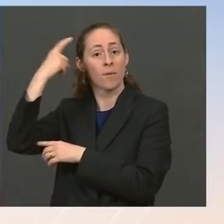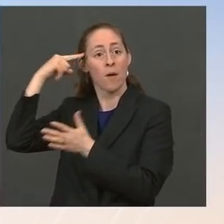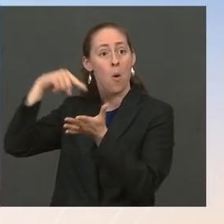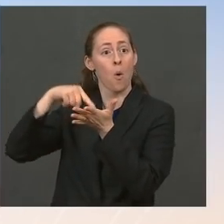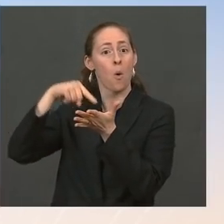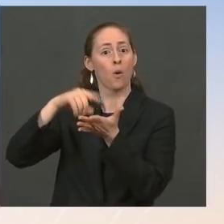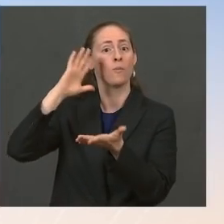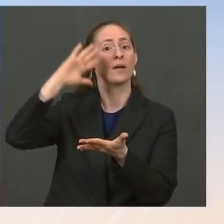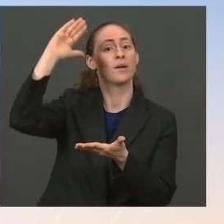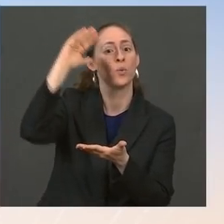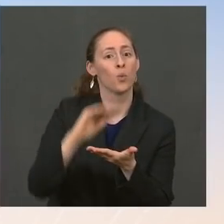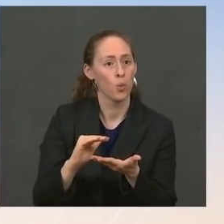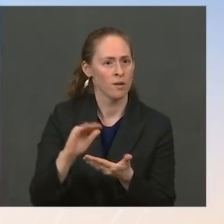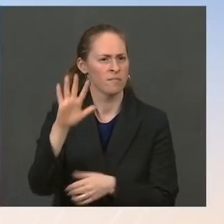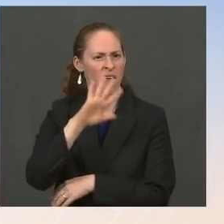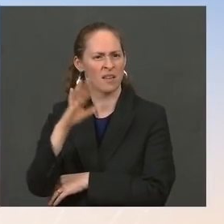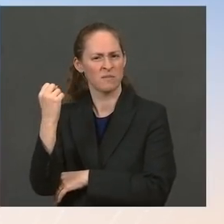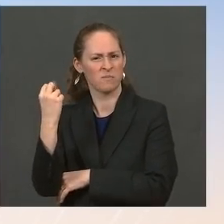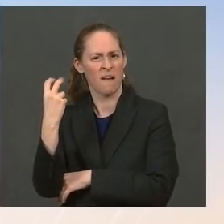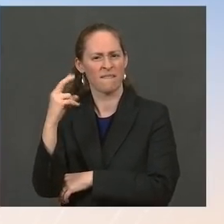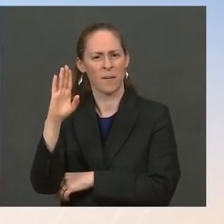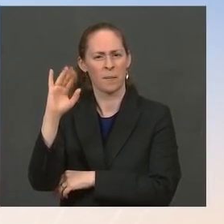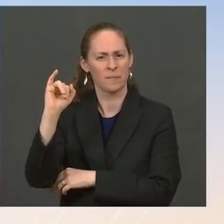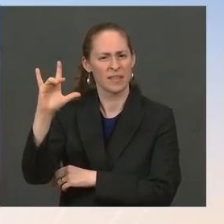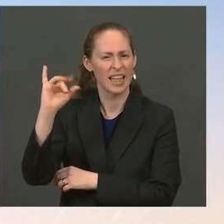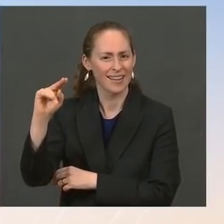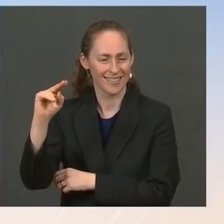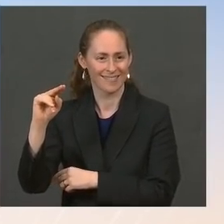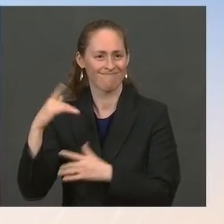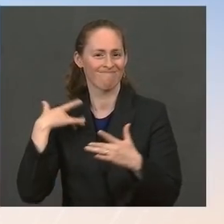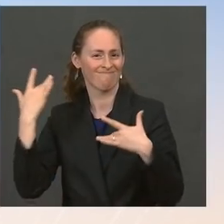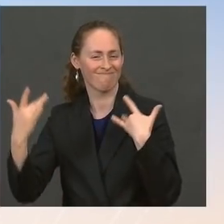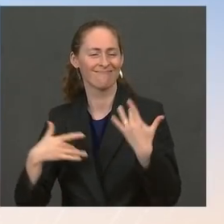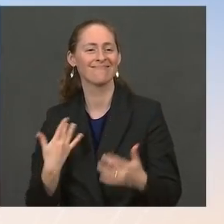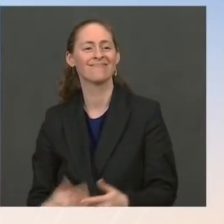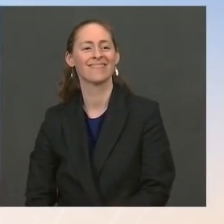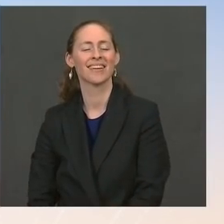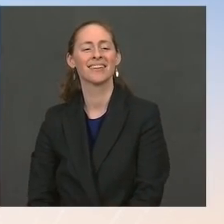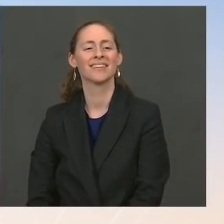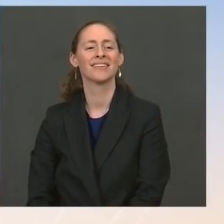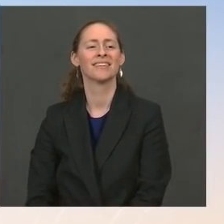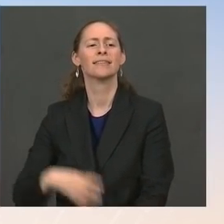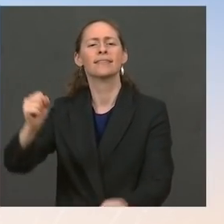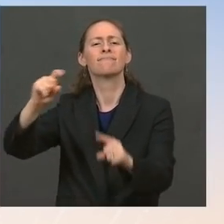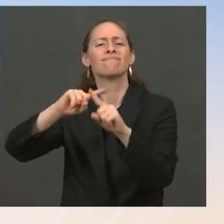from leading rating agencies like Fitch Moo- -- Fitch Ratings and Moody's Analytics have made clear the President's agenda